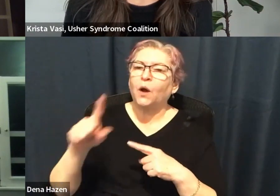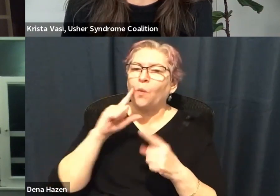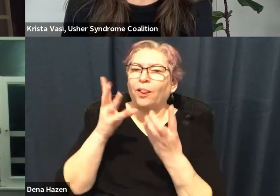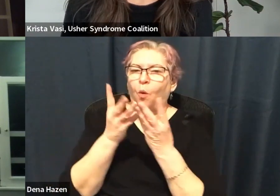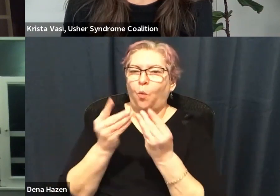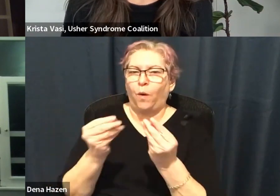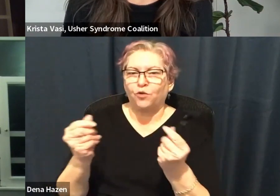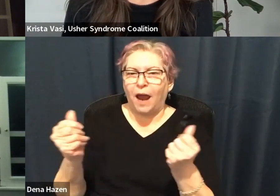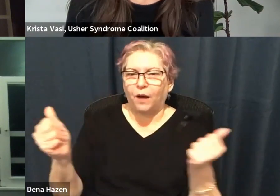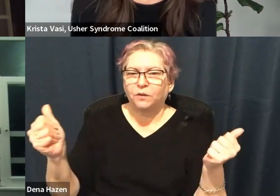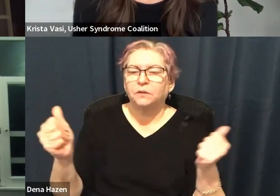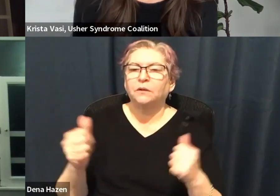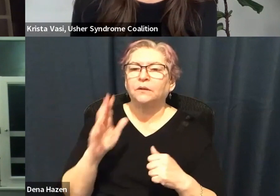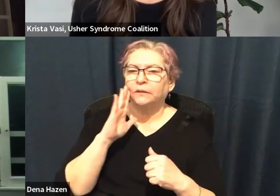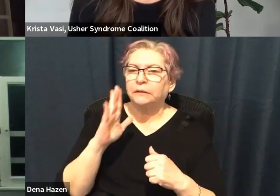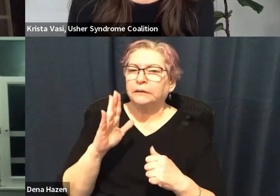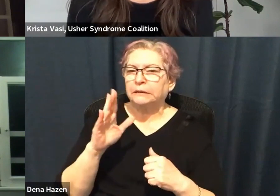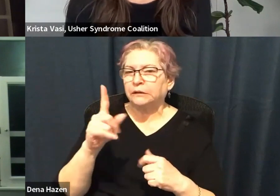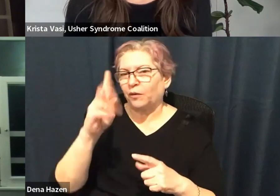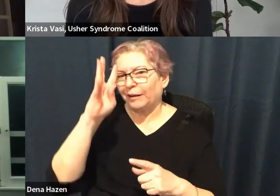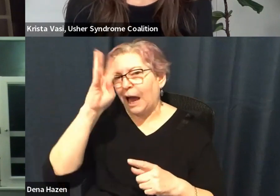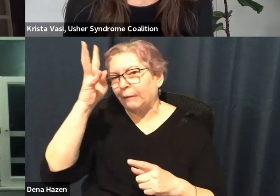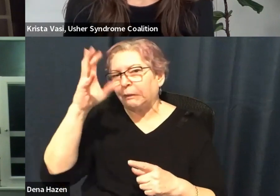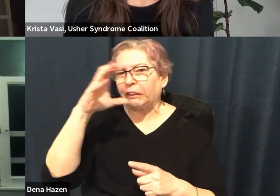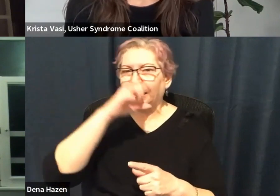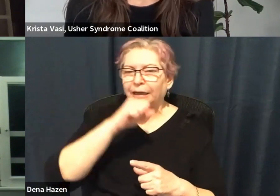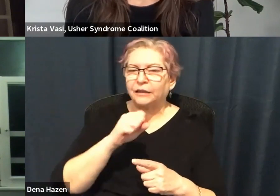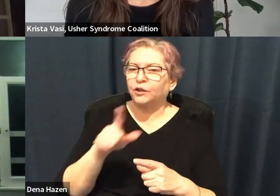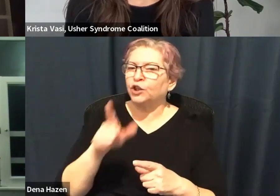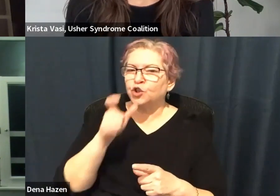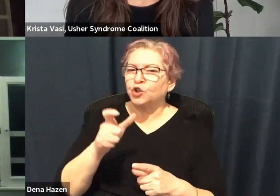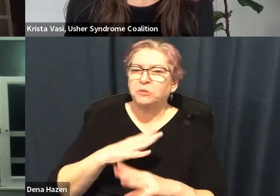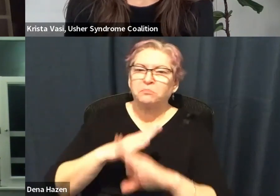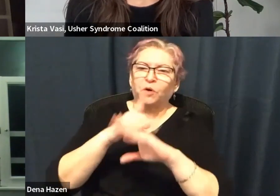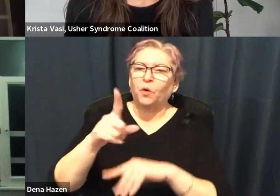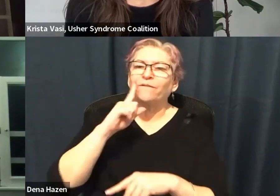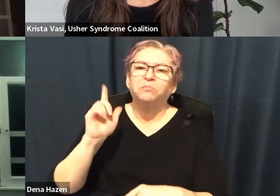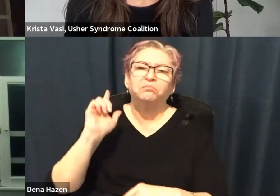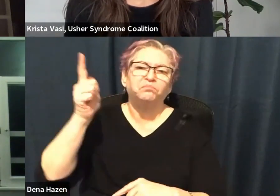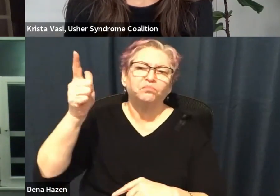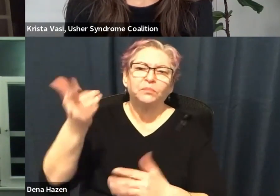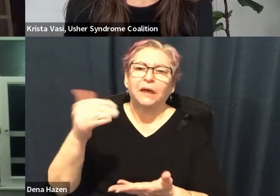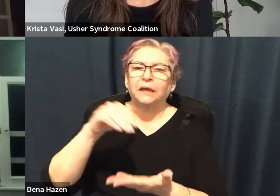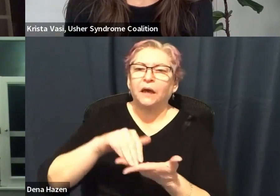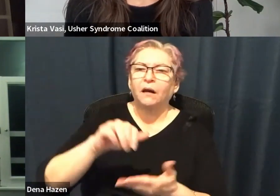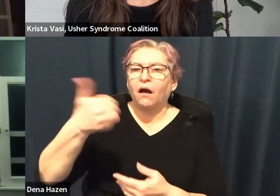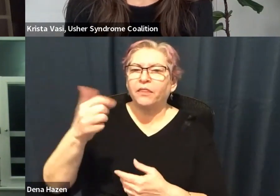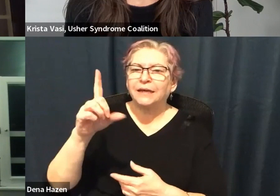So technically or hypothetically, should I say it shouldn't preclude you from any future DNA-based therapies,